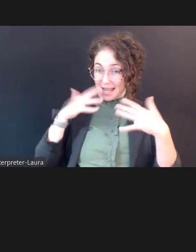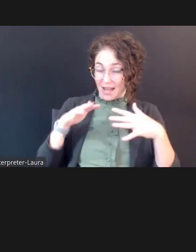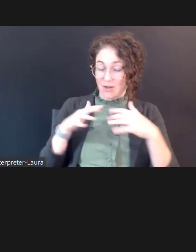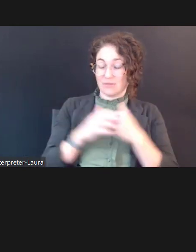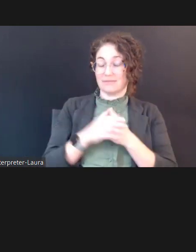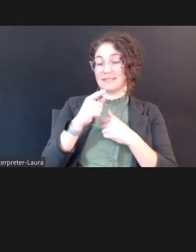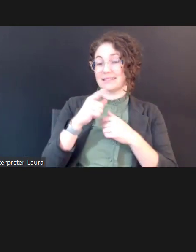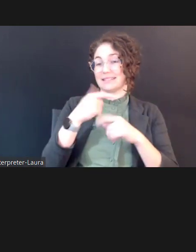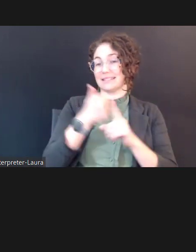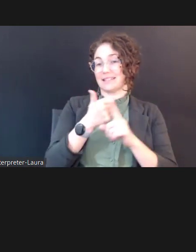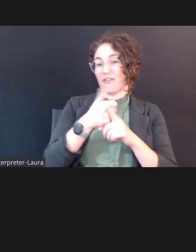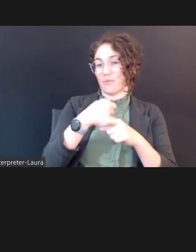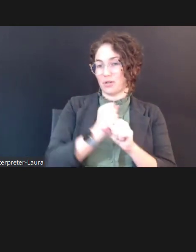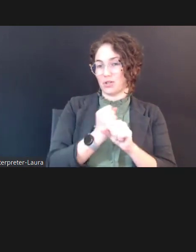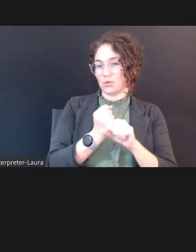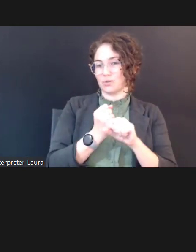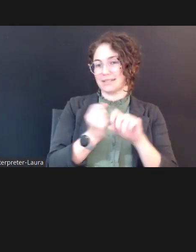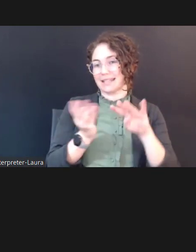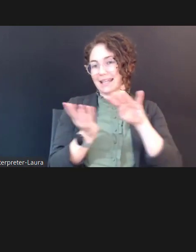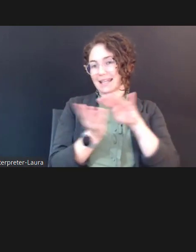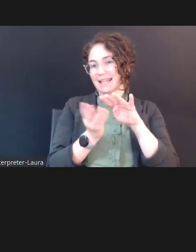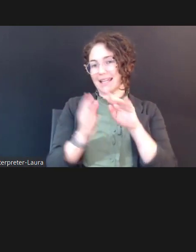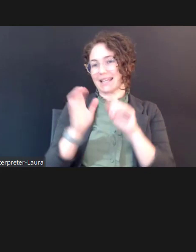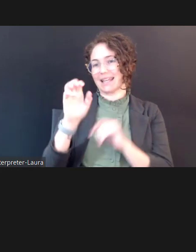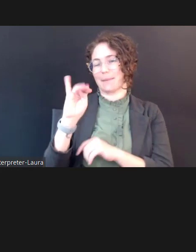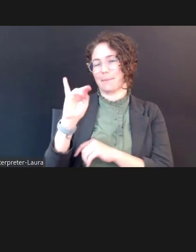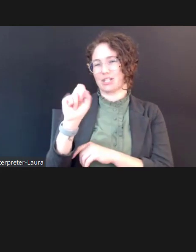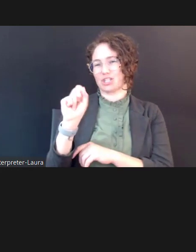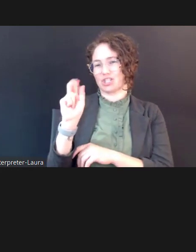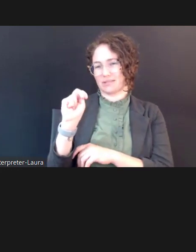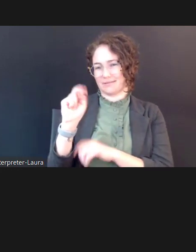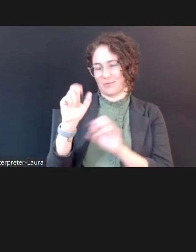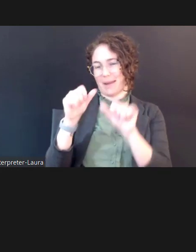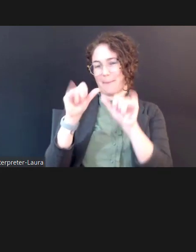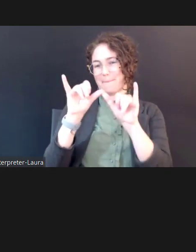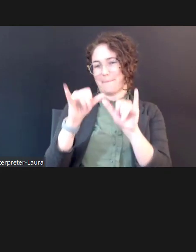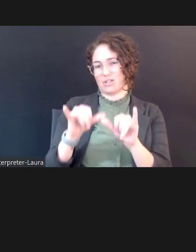measure coming back out of the cochlear and can be measured by a